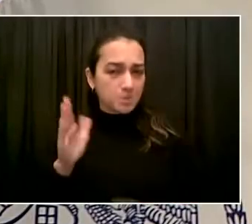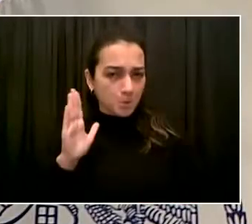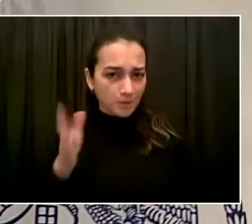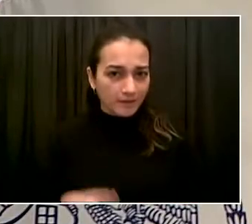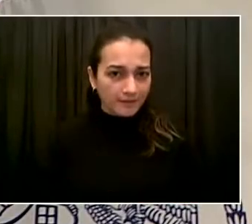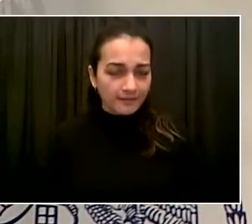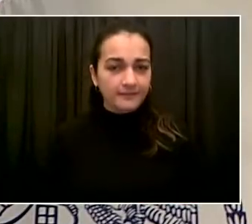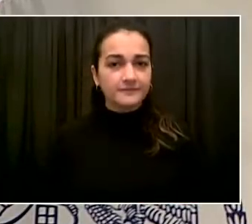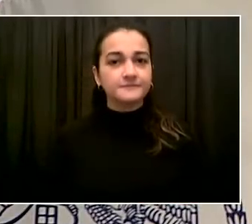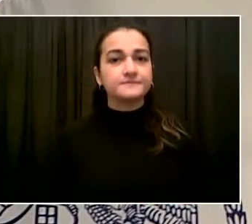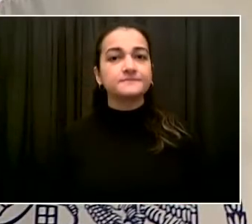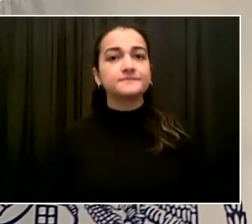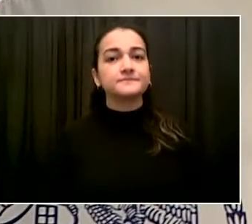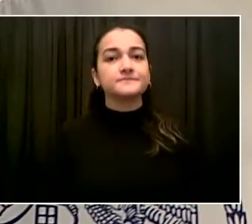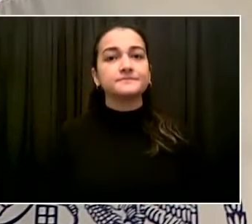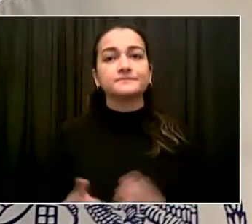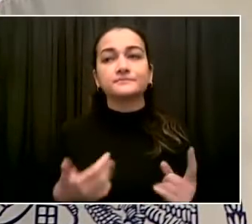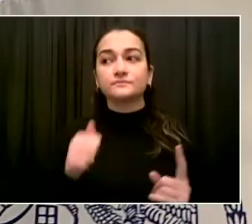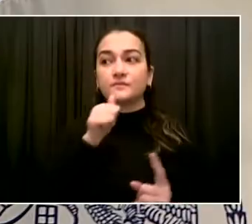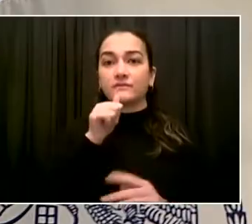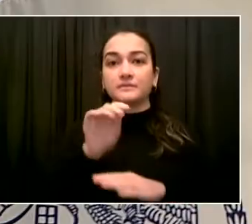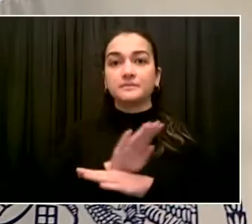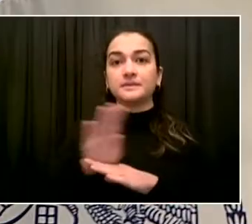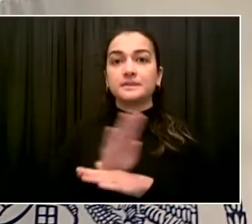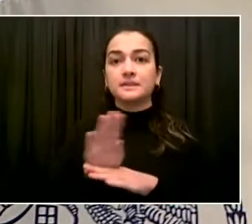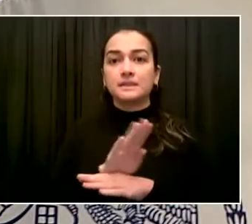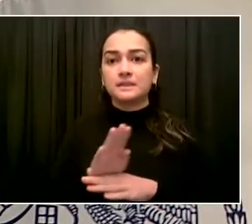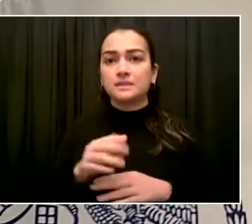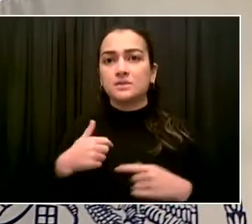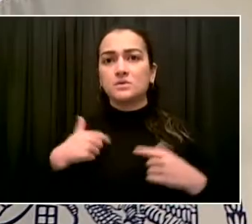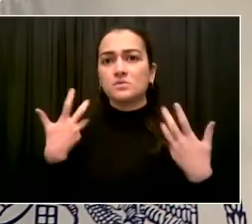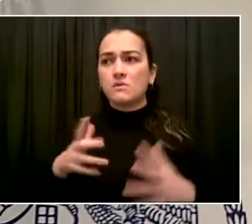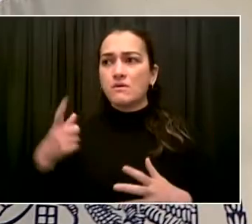TH REEALITY WIT H THEIR EMPLOYEES SAYING THIS IS SOMETHING WE'RE GOING TO DO ON OUR OWN.